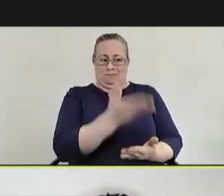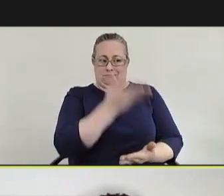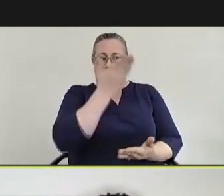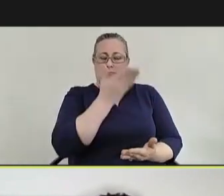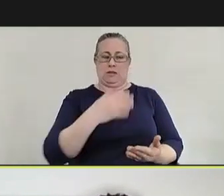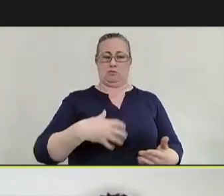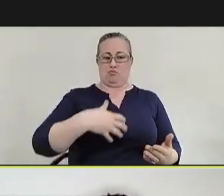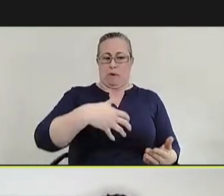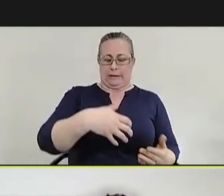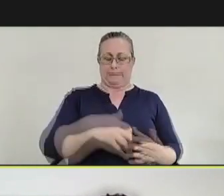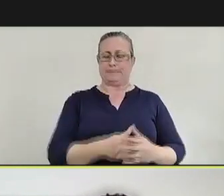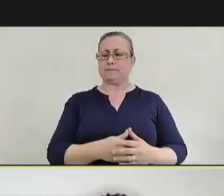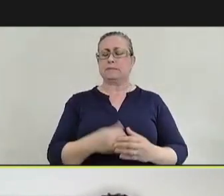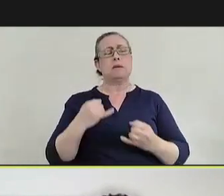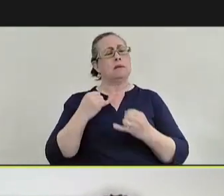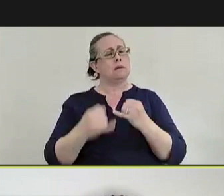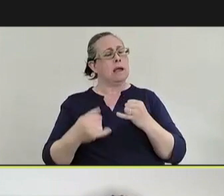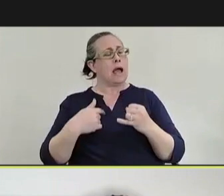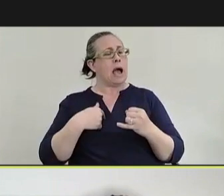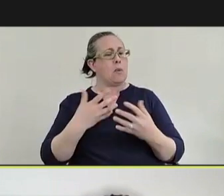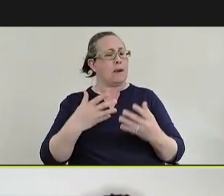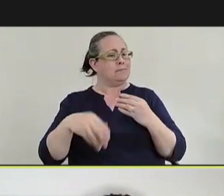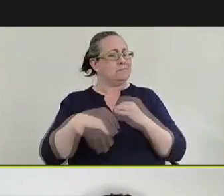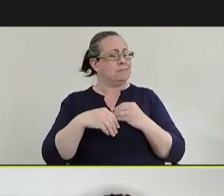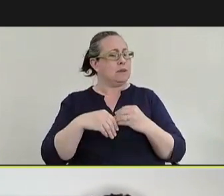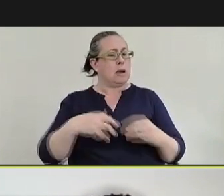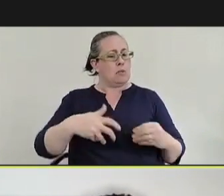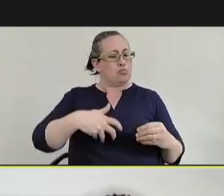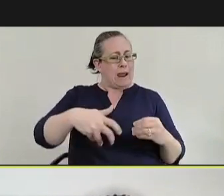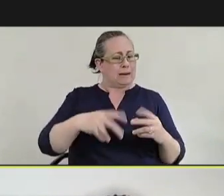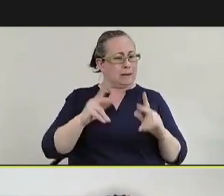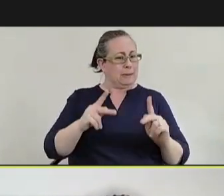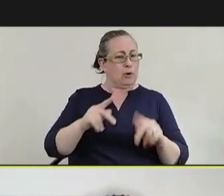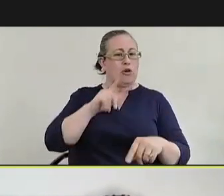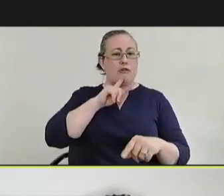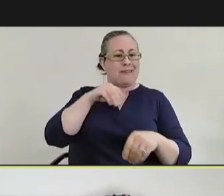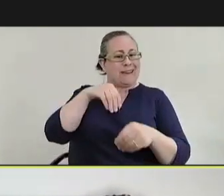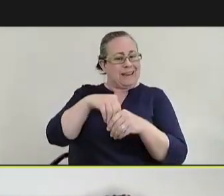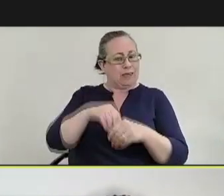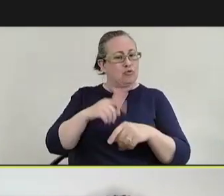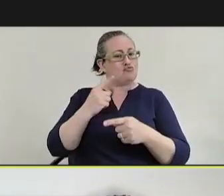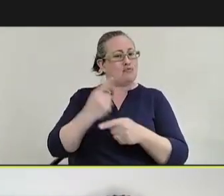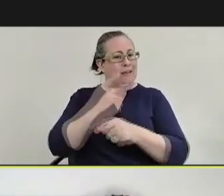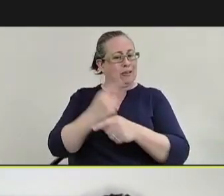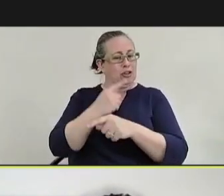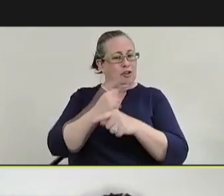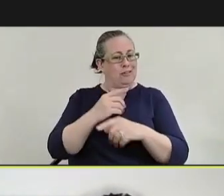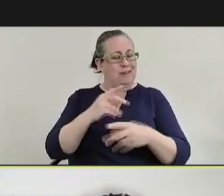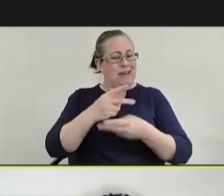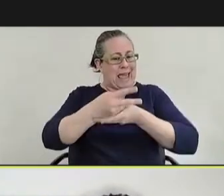I'll say that pregnant people are in regular care and are accessing healthcare during the